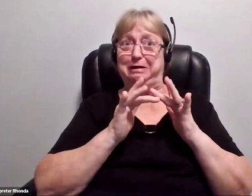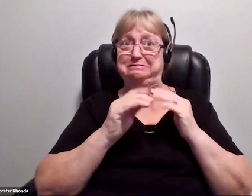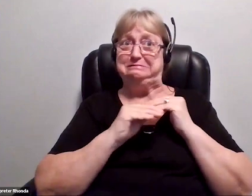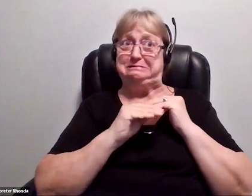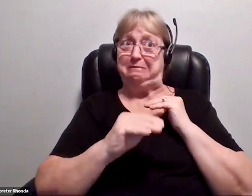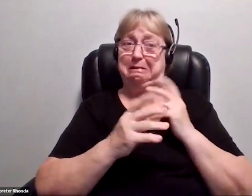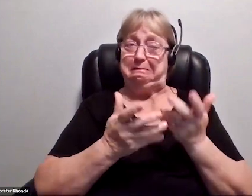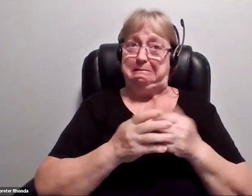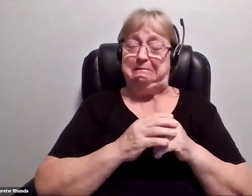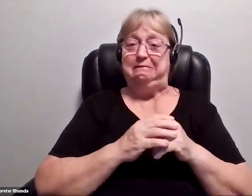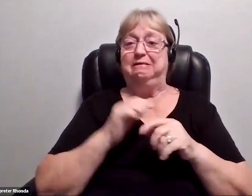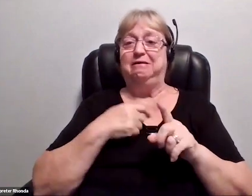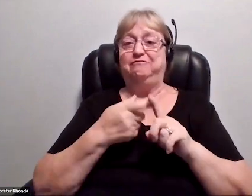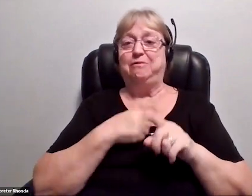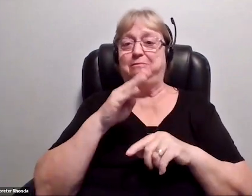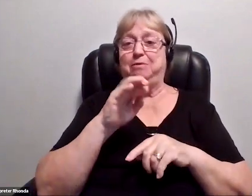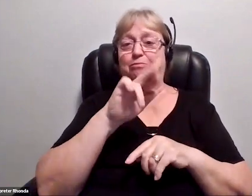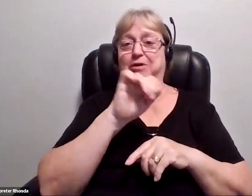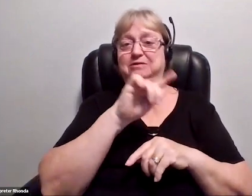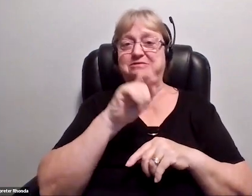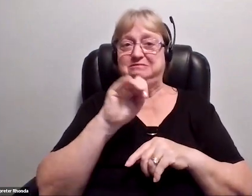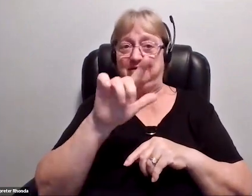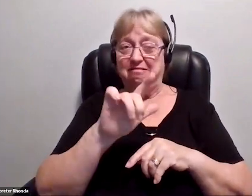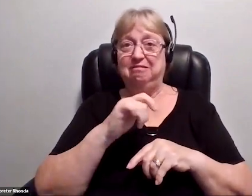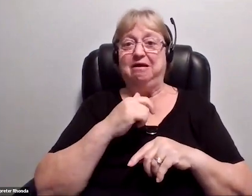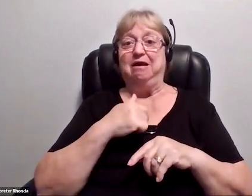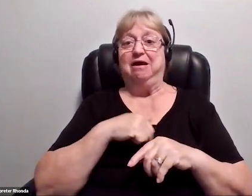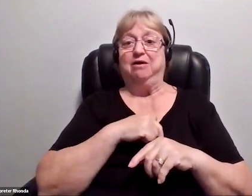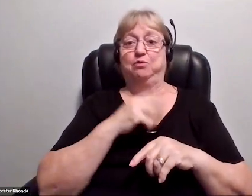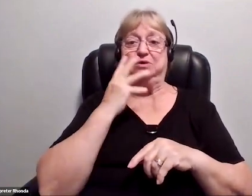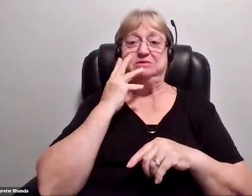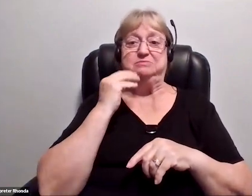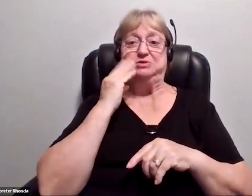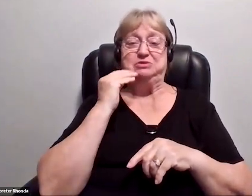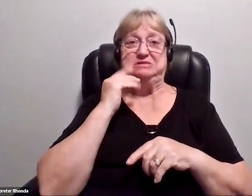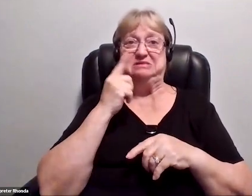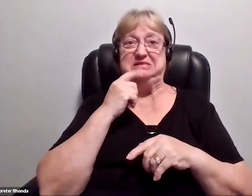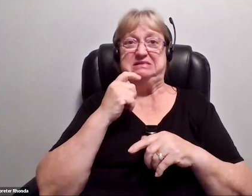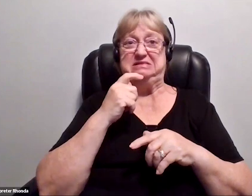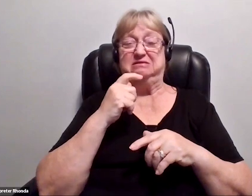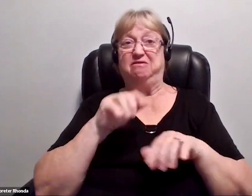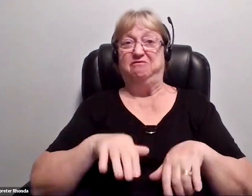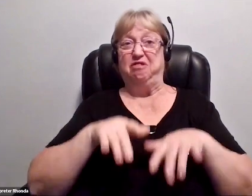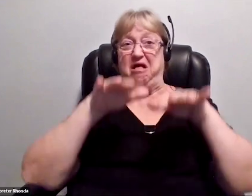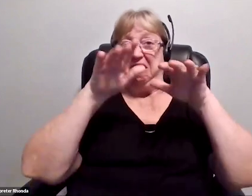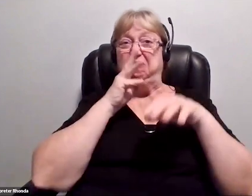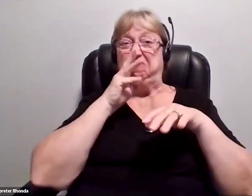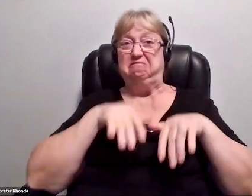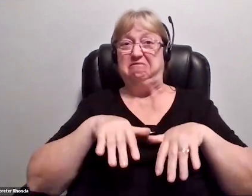I am from Brazil, and we are facing this several flooding in our country, in my city, actually.